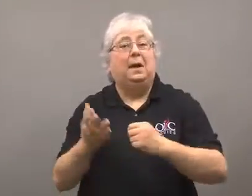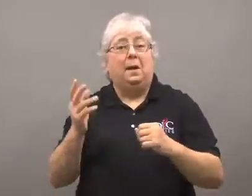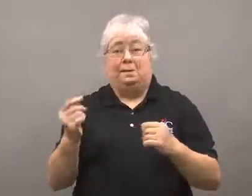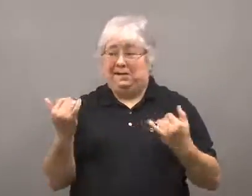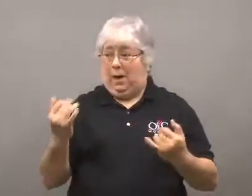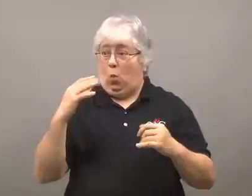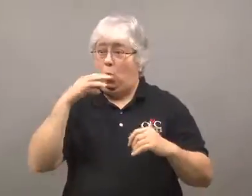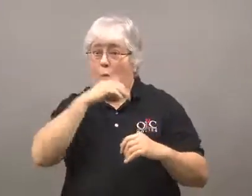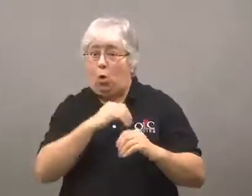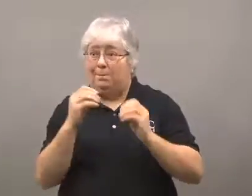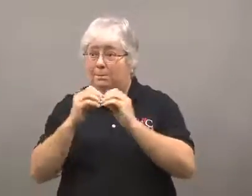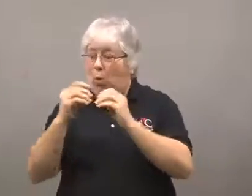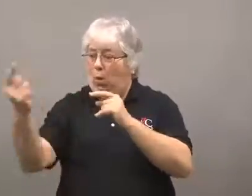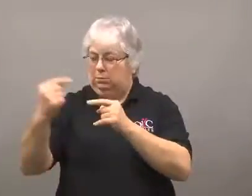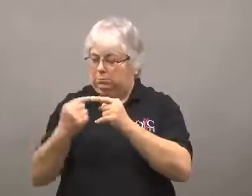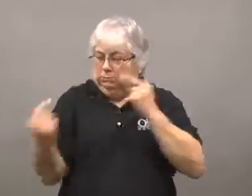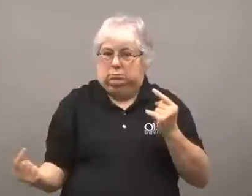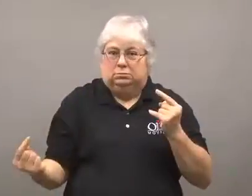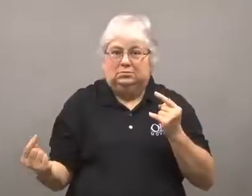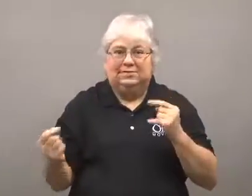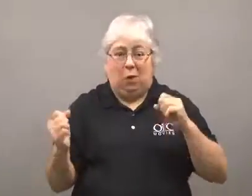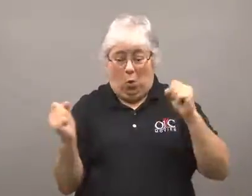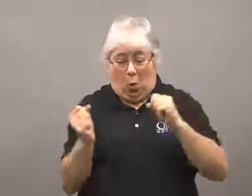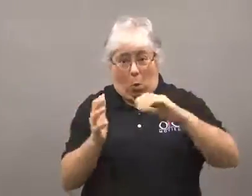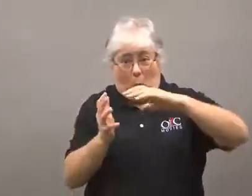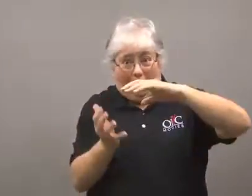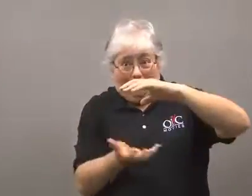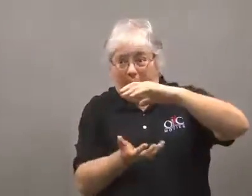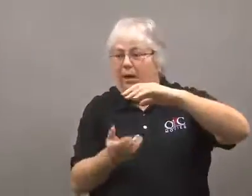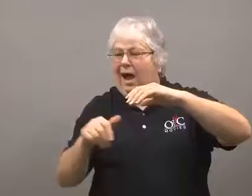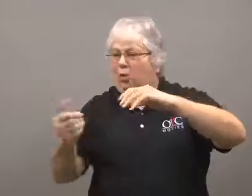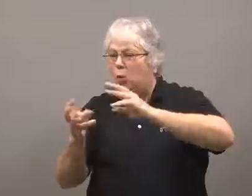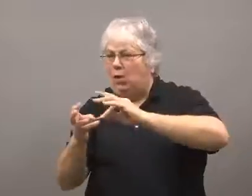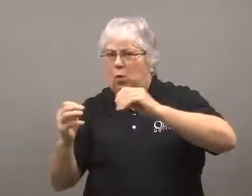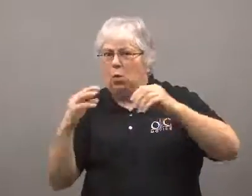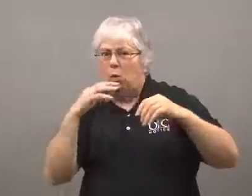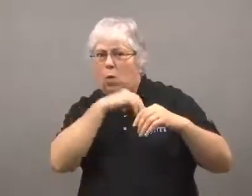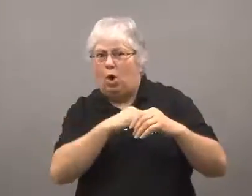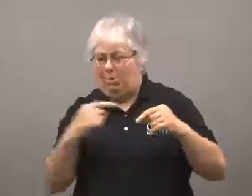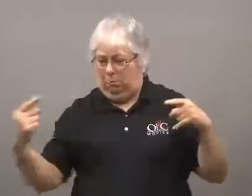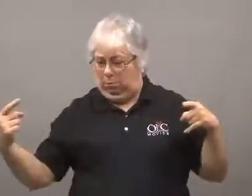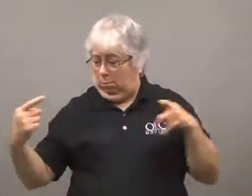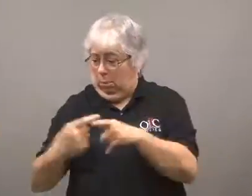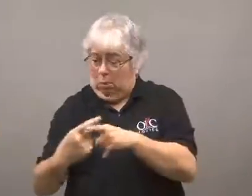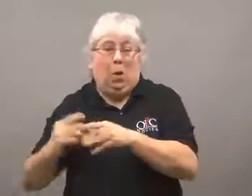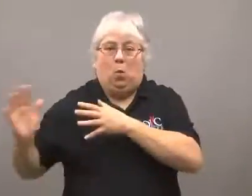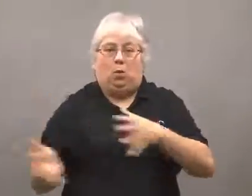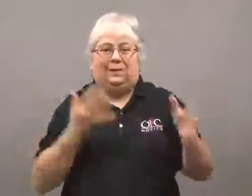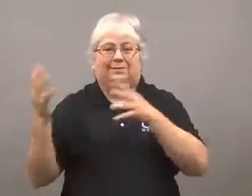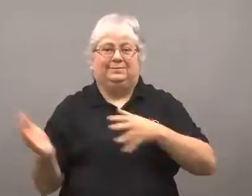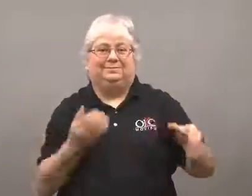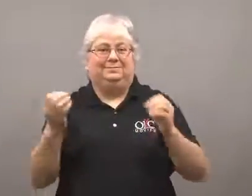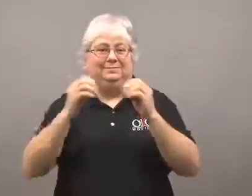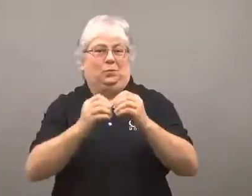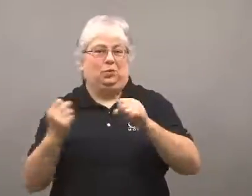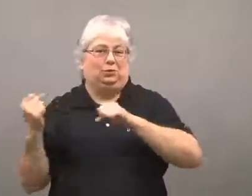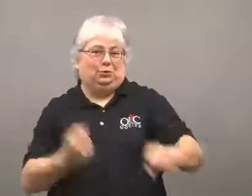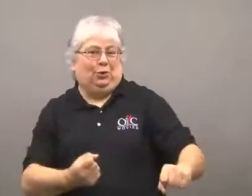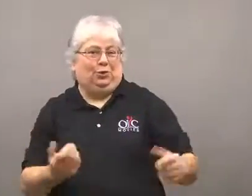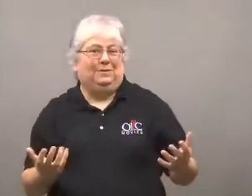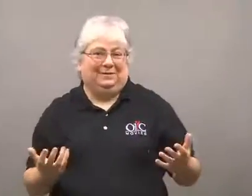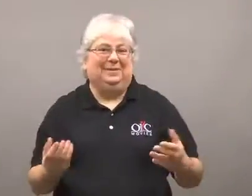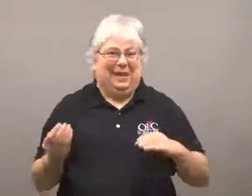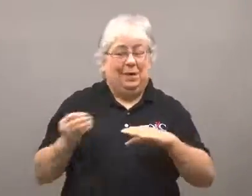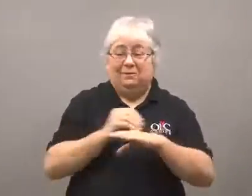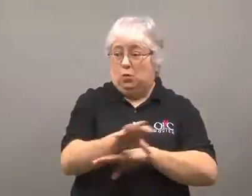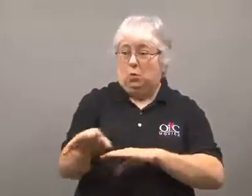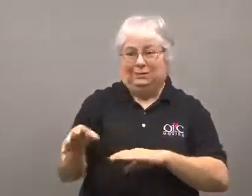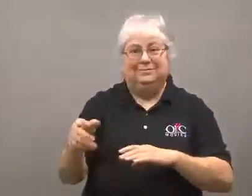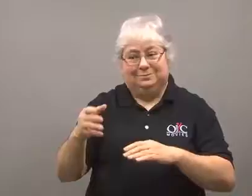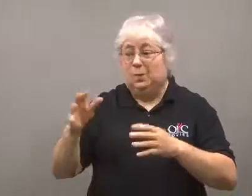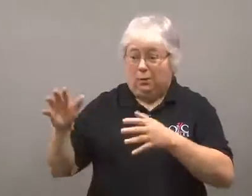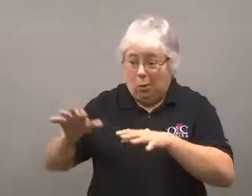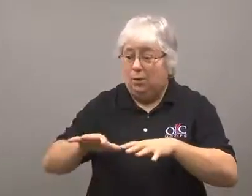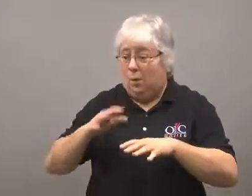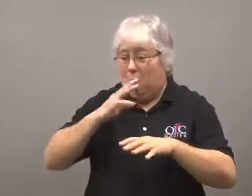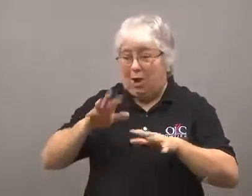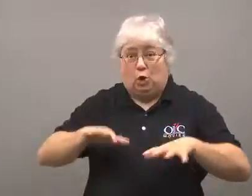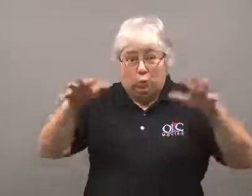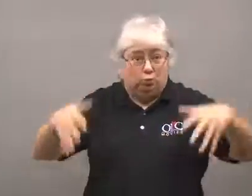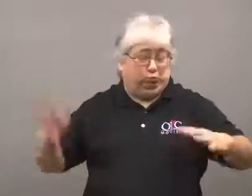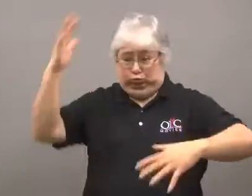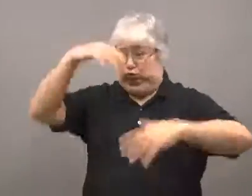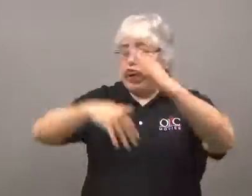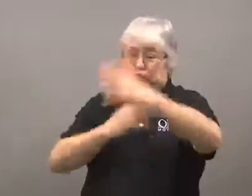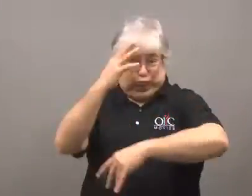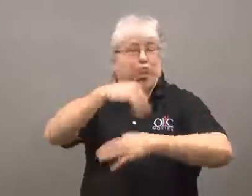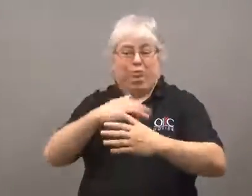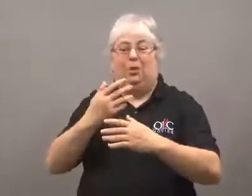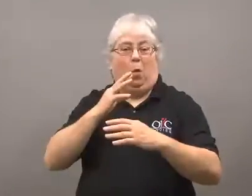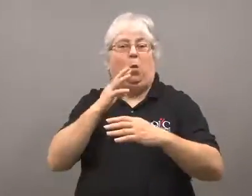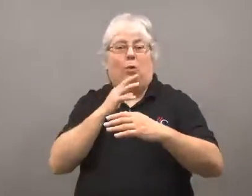The global warming temperatures clash with the cold of Antarctica.